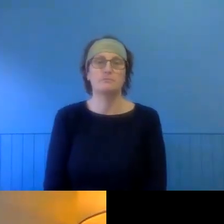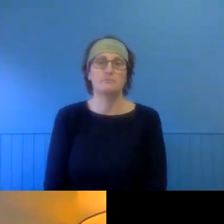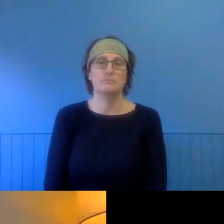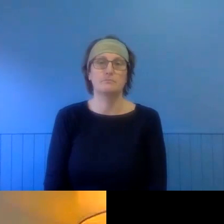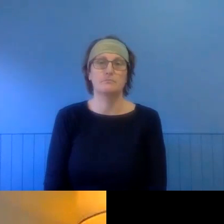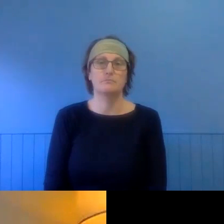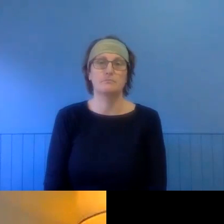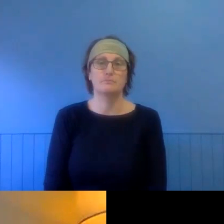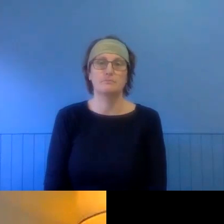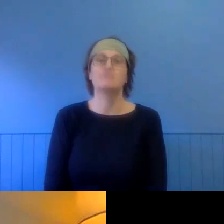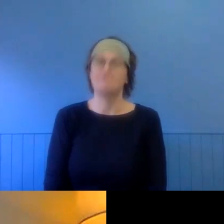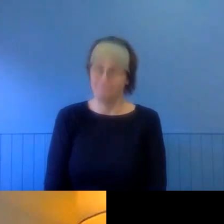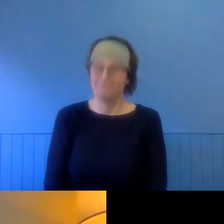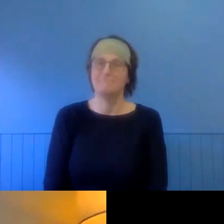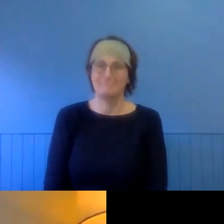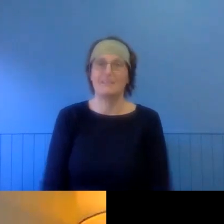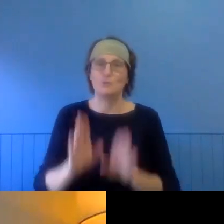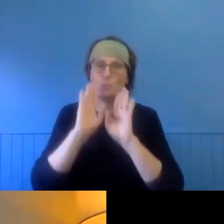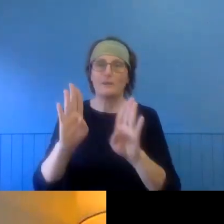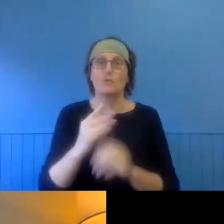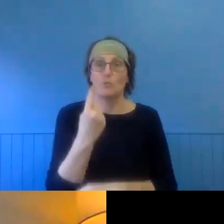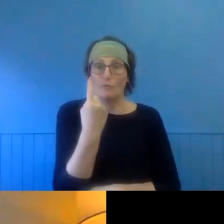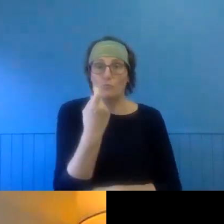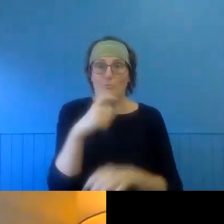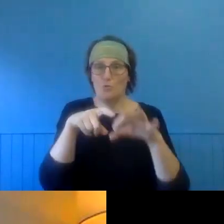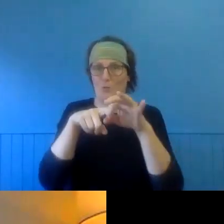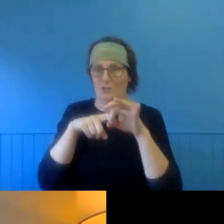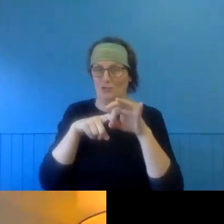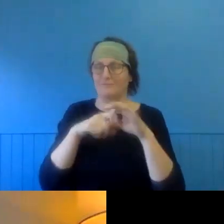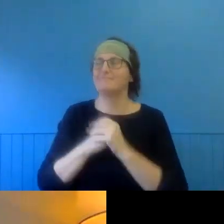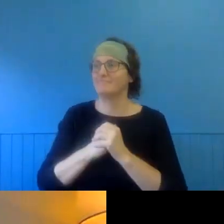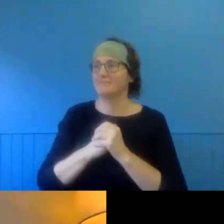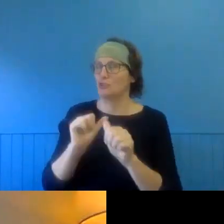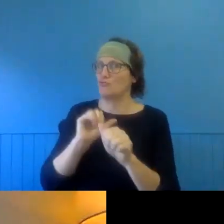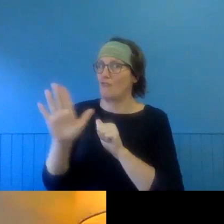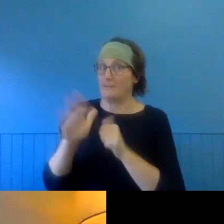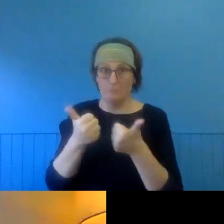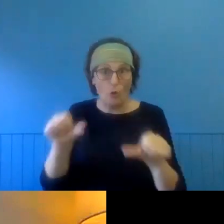wonderful, Terri, thank you. I'll squish in one more question because